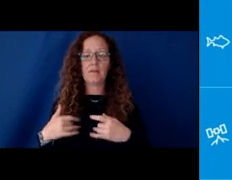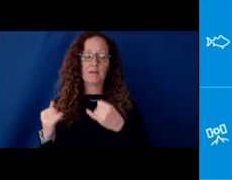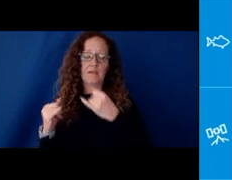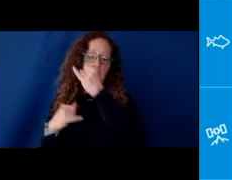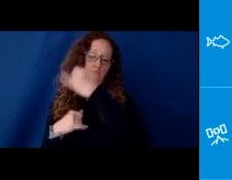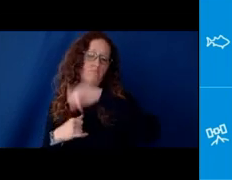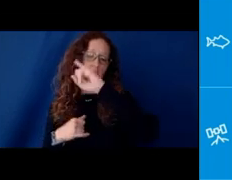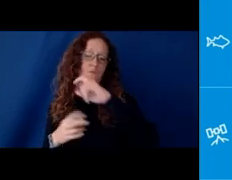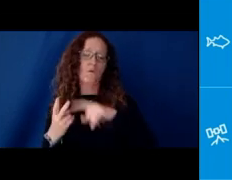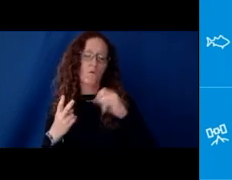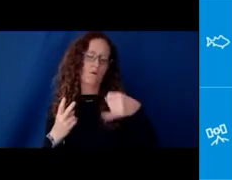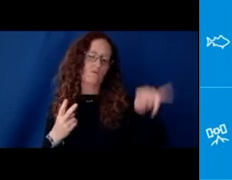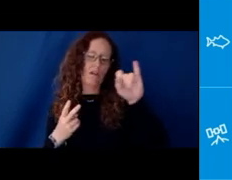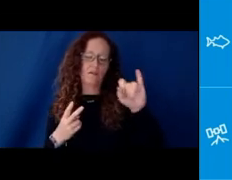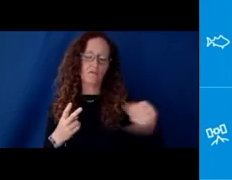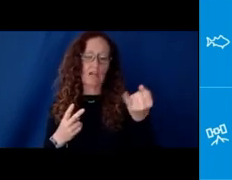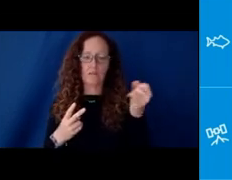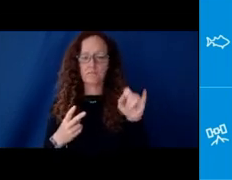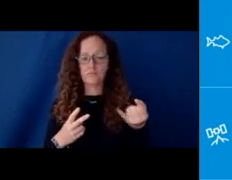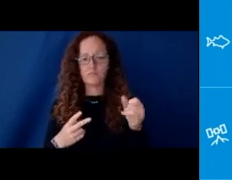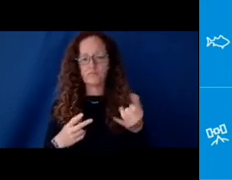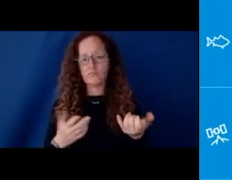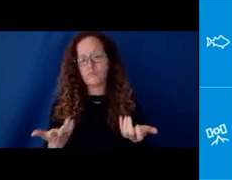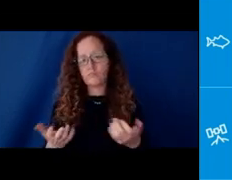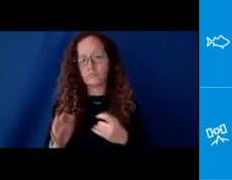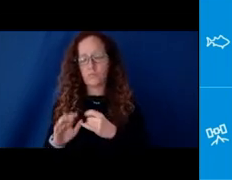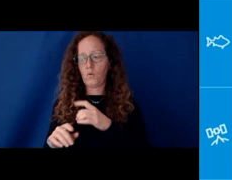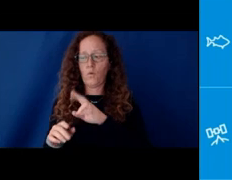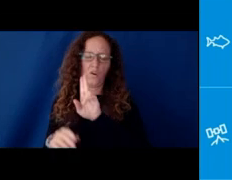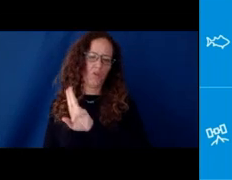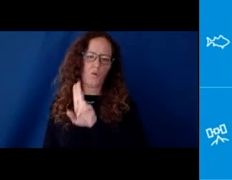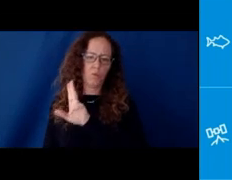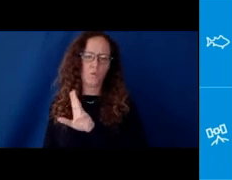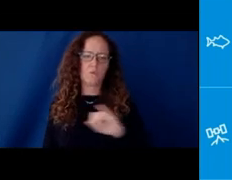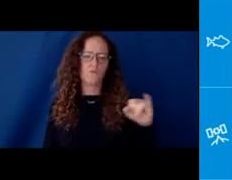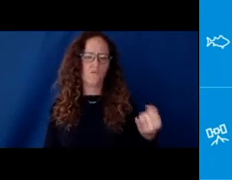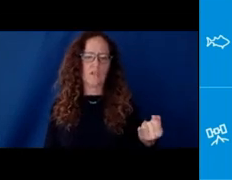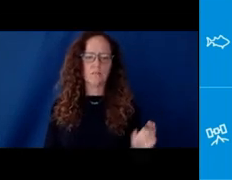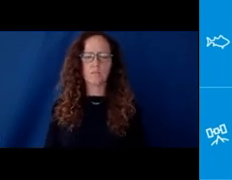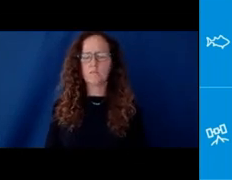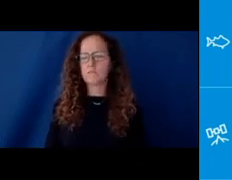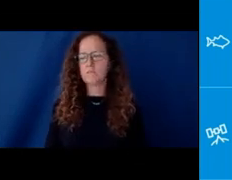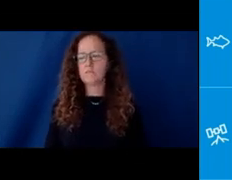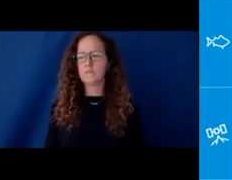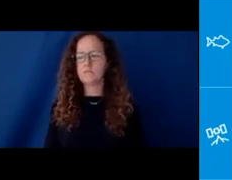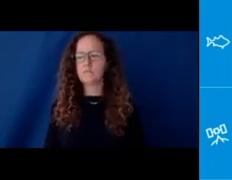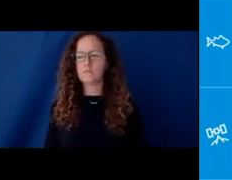if you look at a warmer climate, you know, you tend to see the shape is pretty much the same as